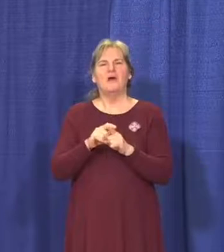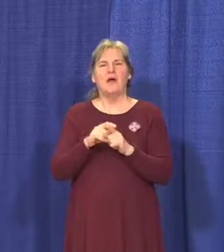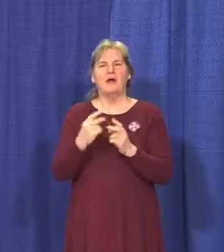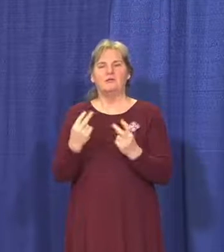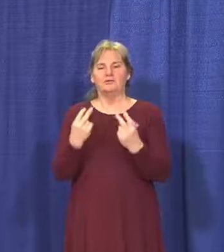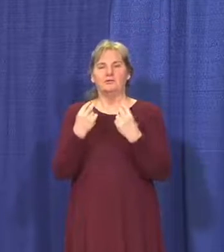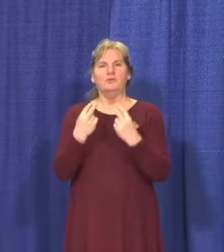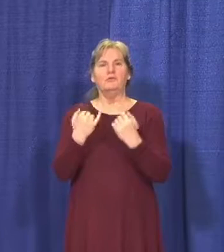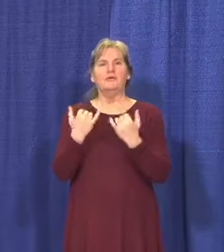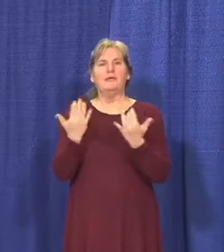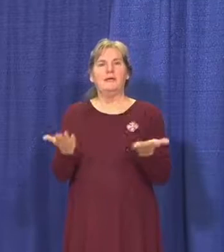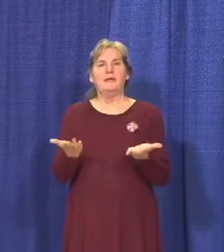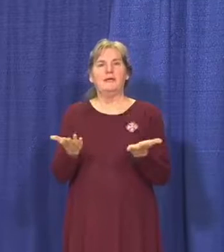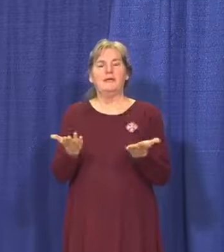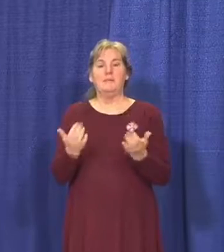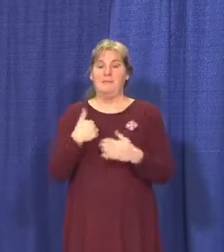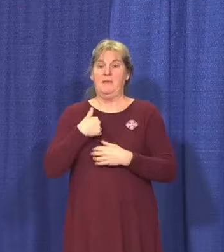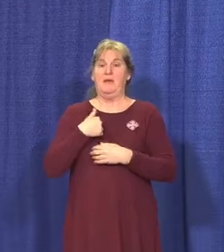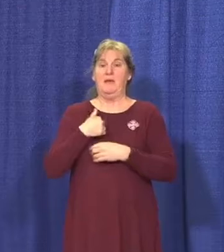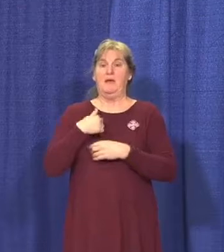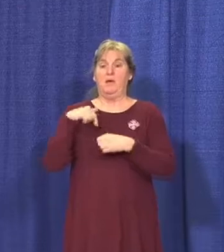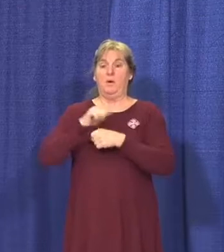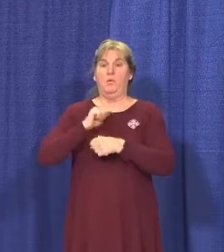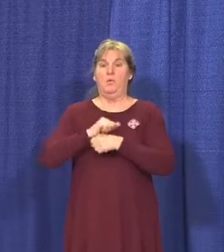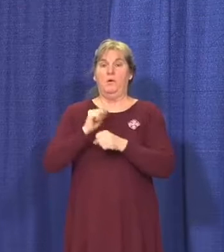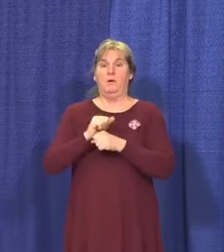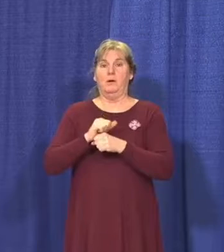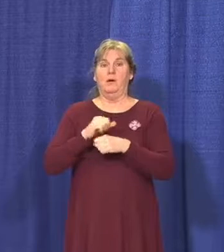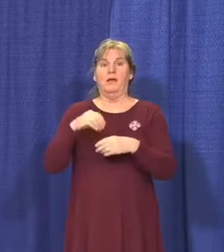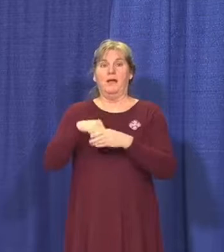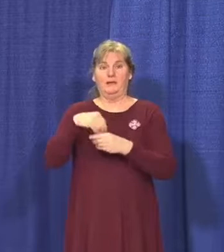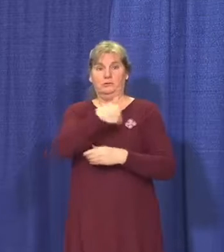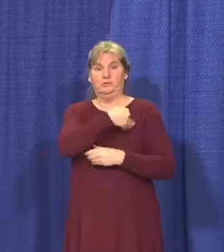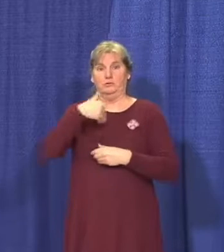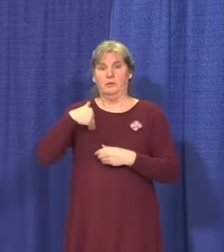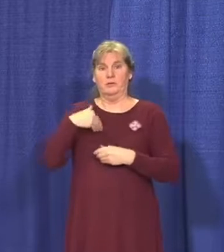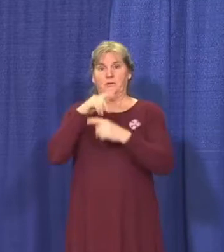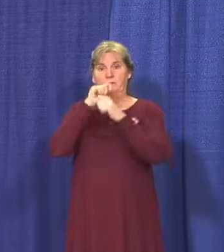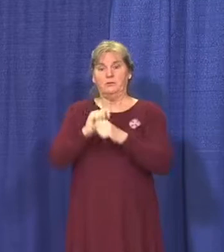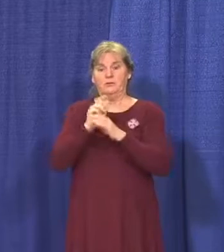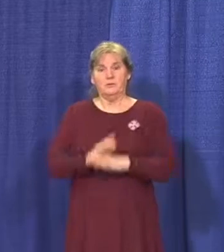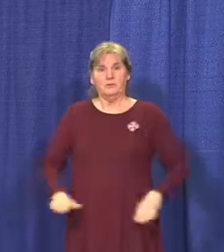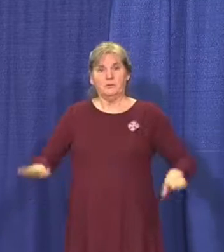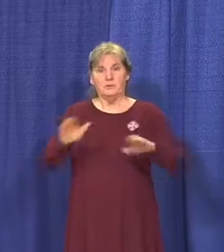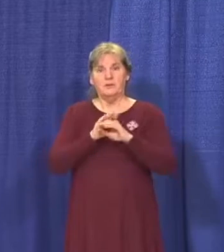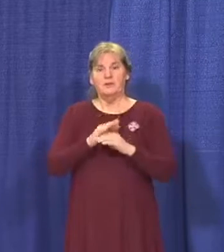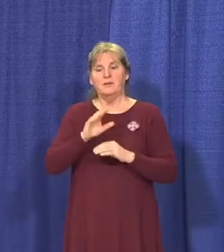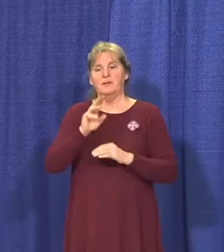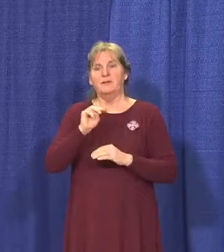you here today virtually from the city of Toronto, the traditional territory of the Mississaugas of the credit First